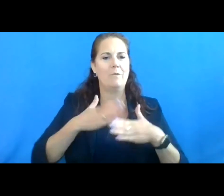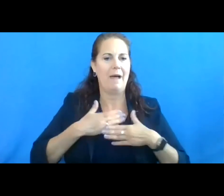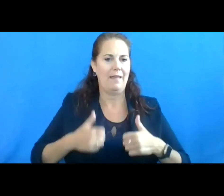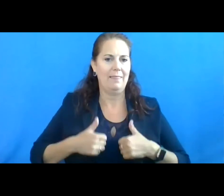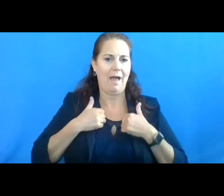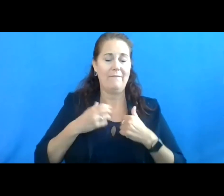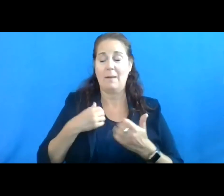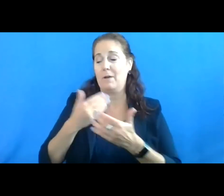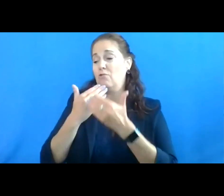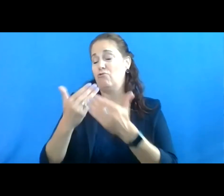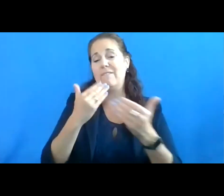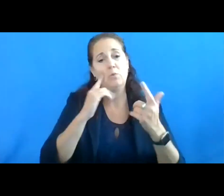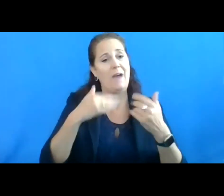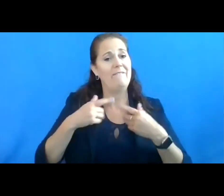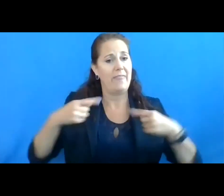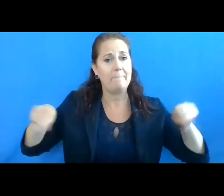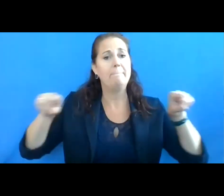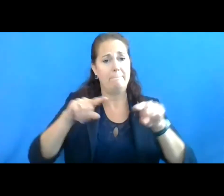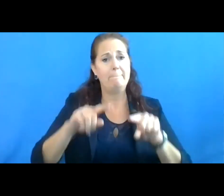to have had them.